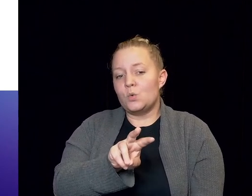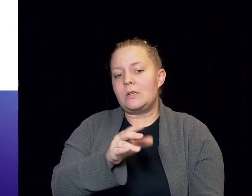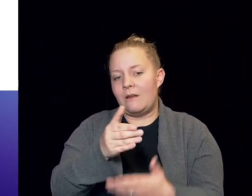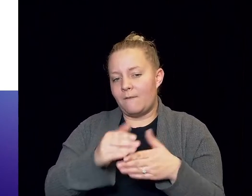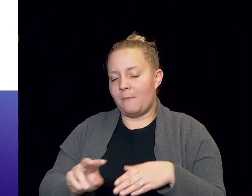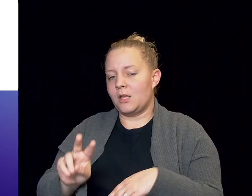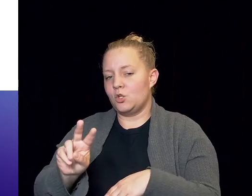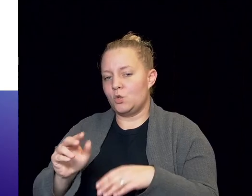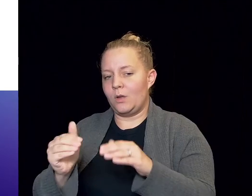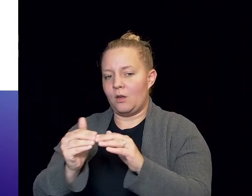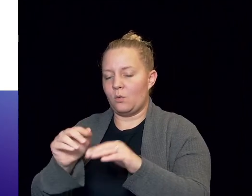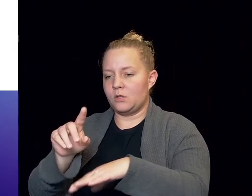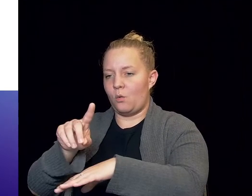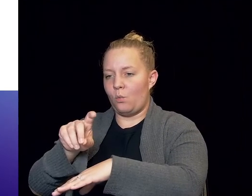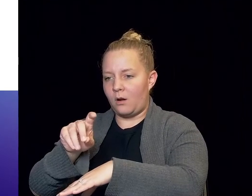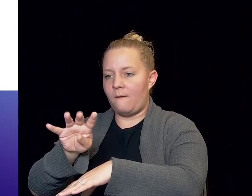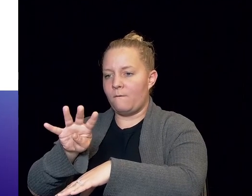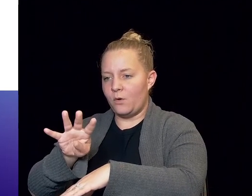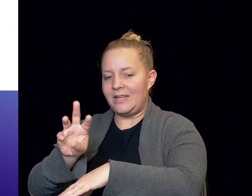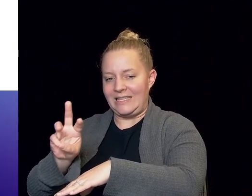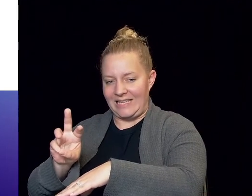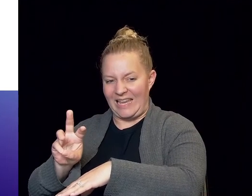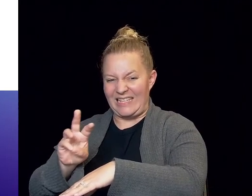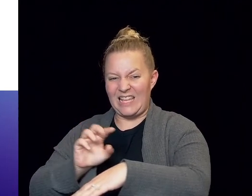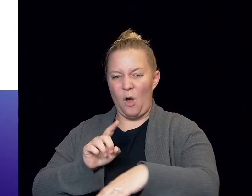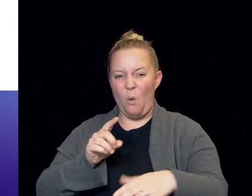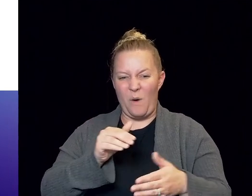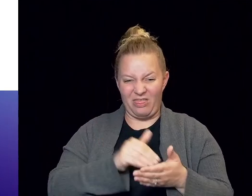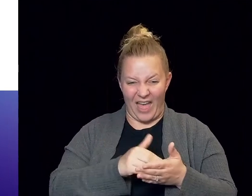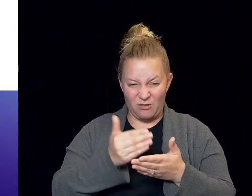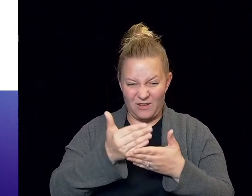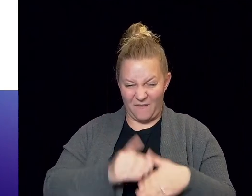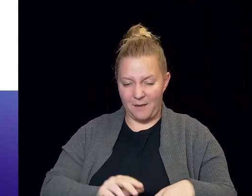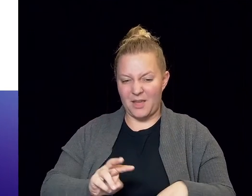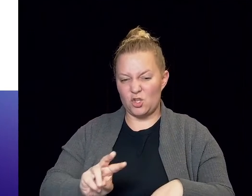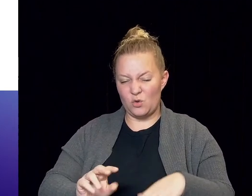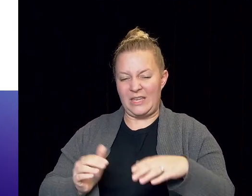And then yet again, I do this again because I see that they're both even divided by 2 divided by 2.